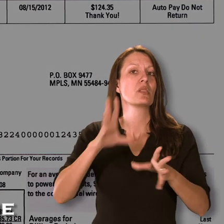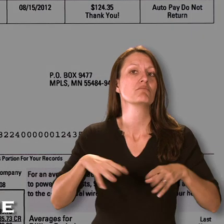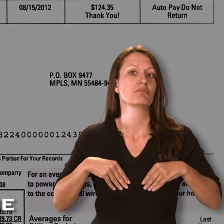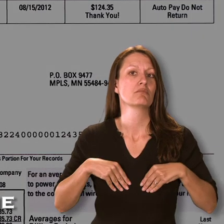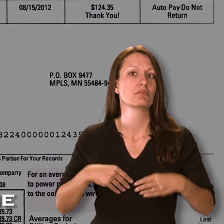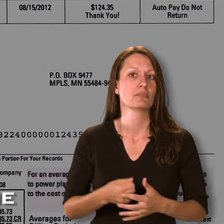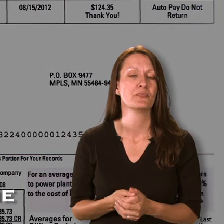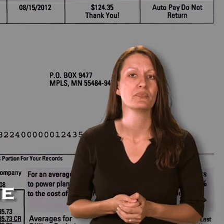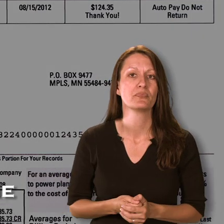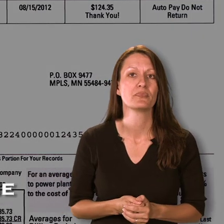The bill can be for